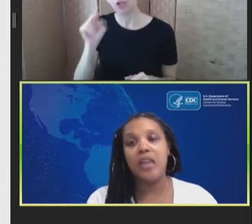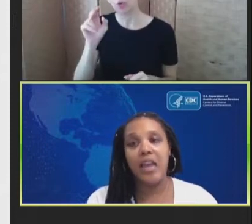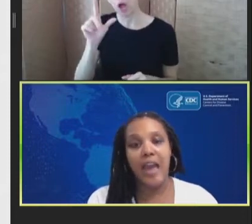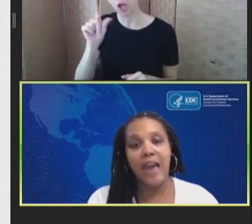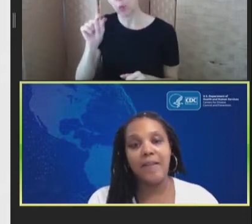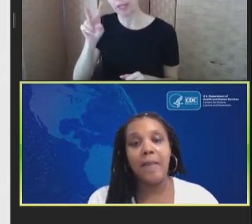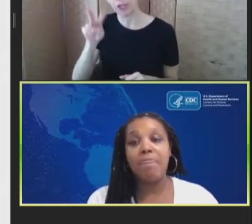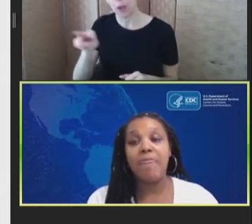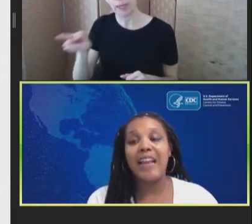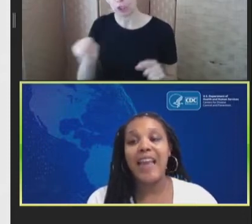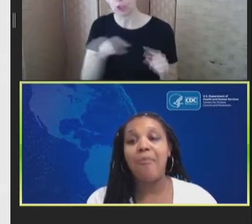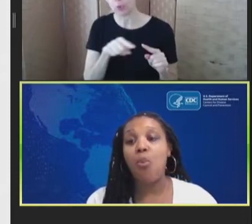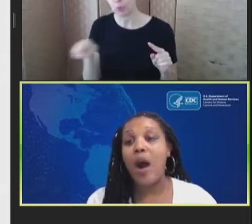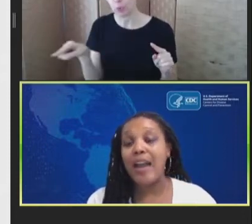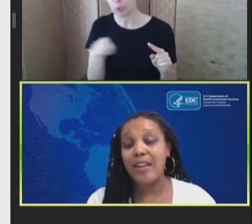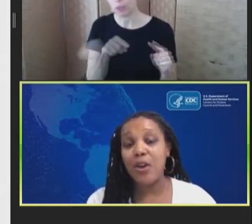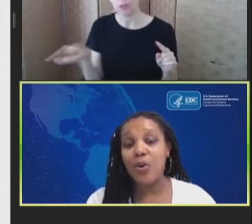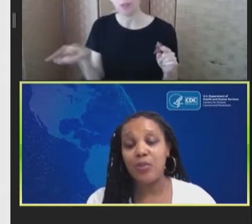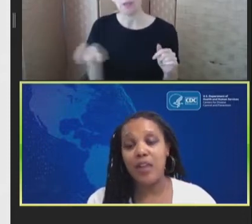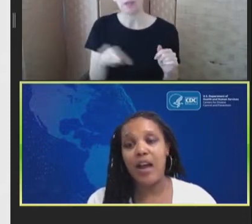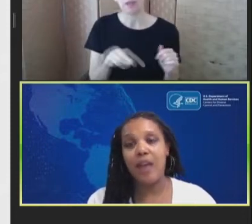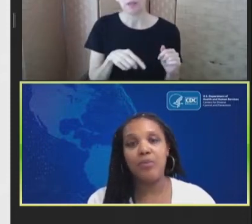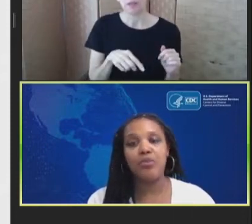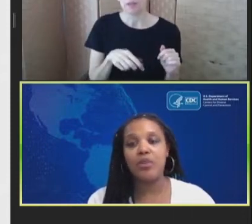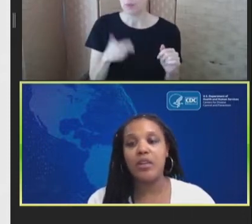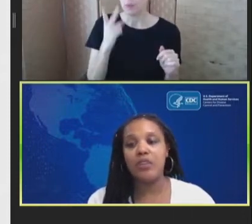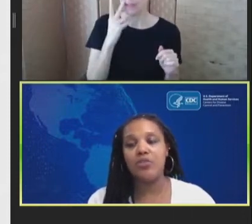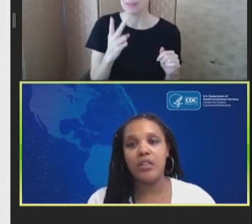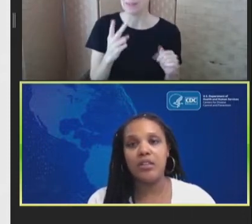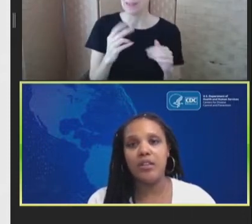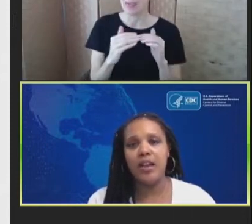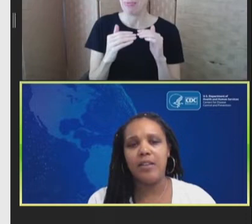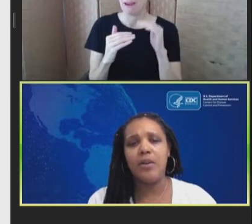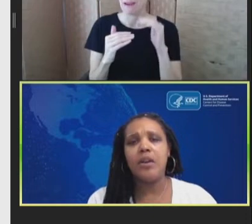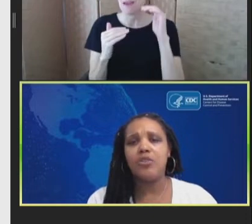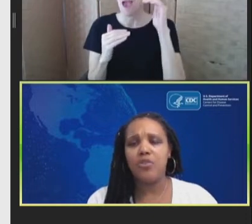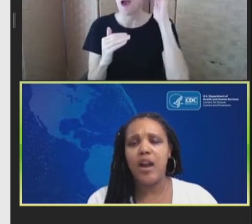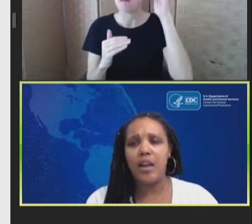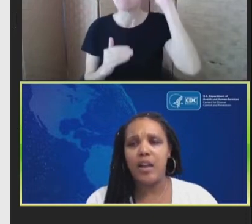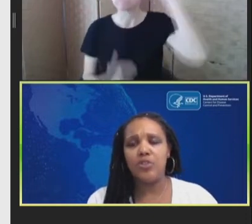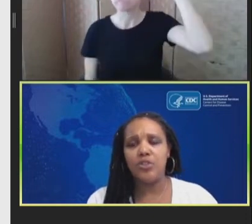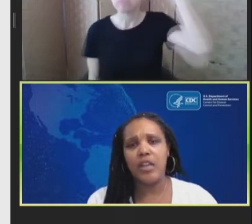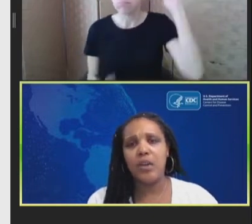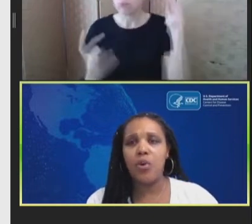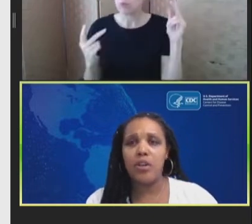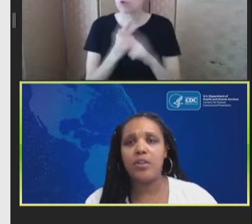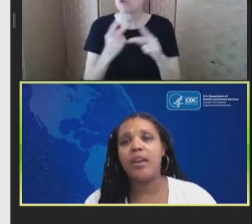looking at that gap widen over time, it was really interesting to kind of try to understand what are